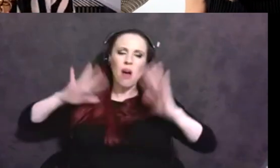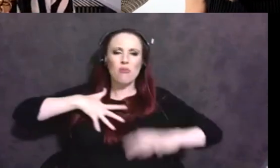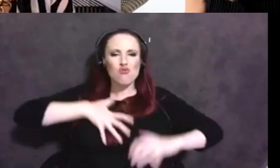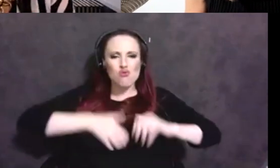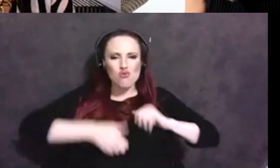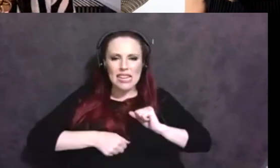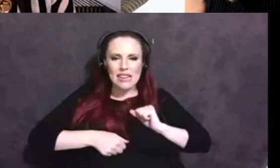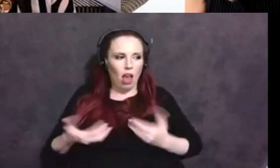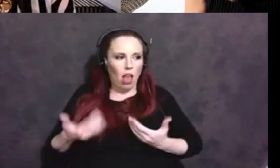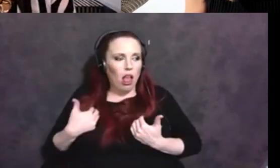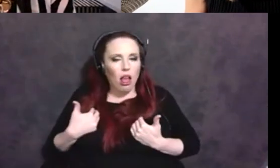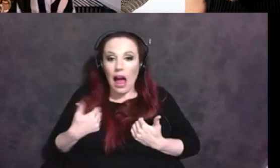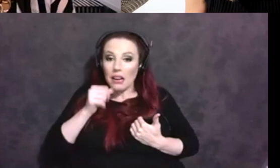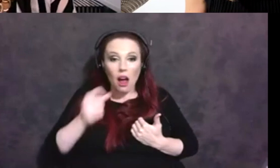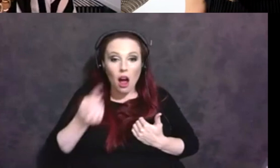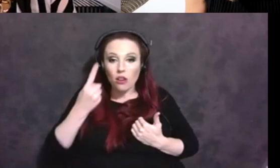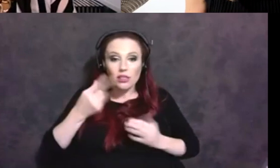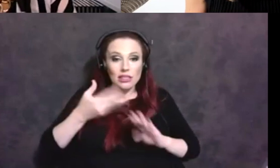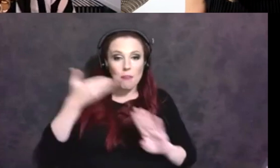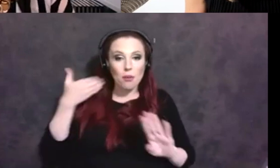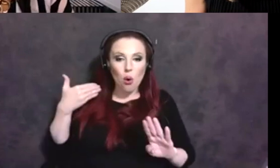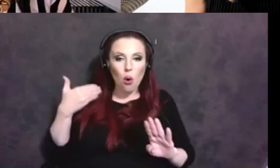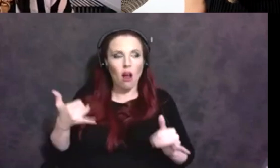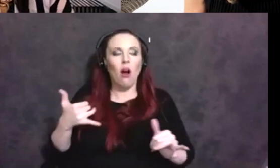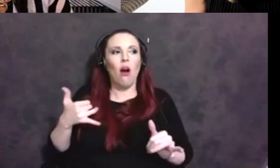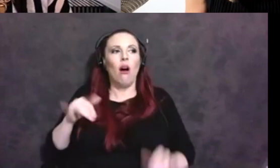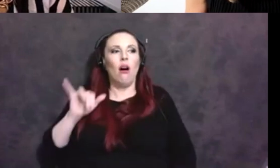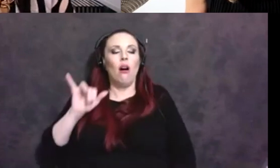is mine because it belongs to my genetics and my kin and ancestors. This overwhelming